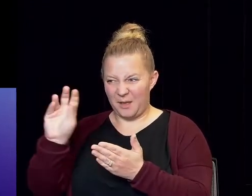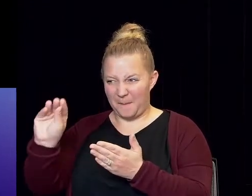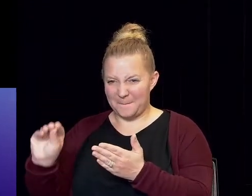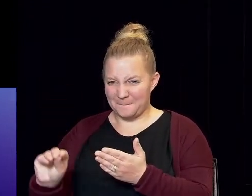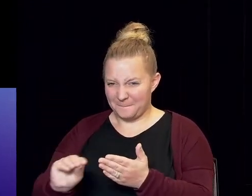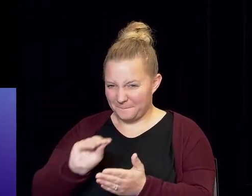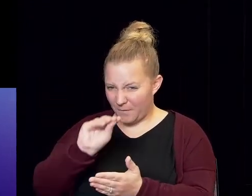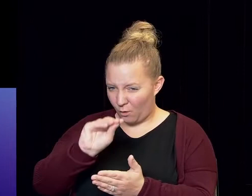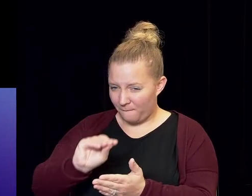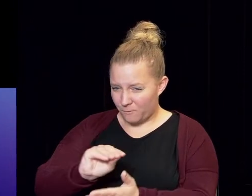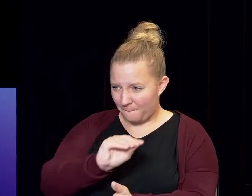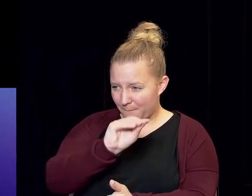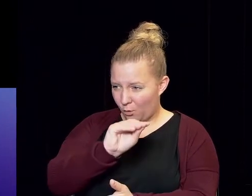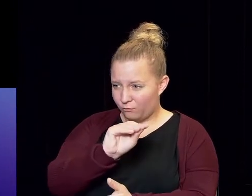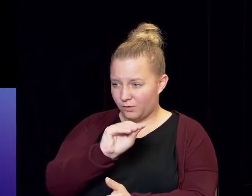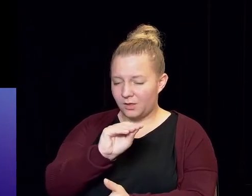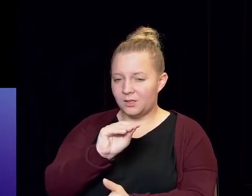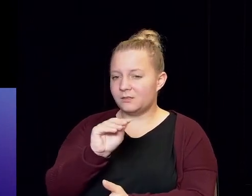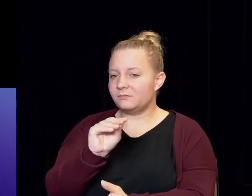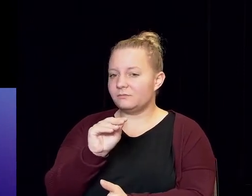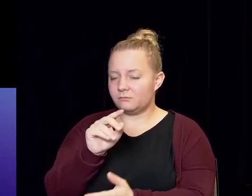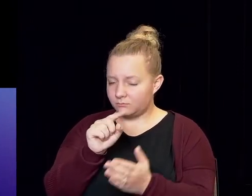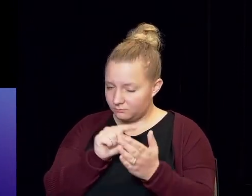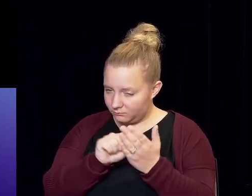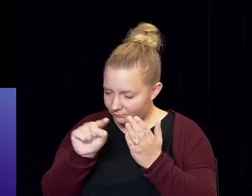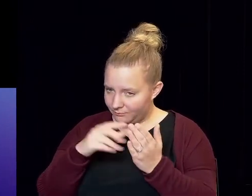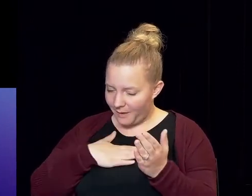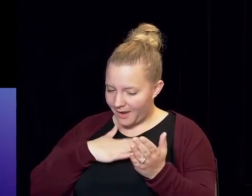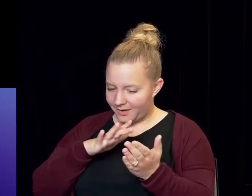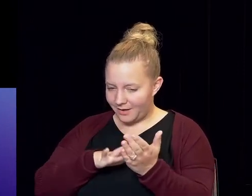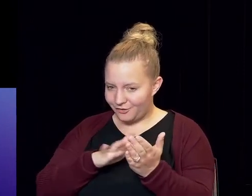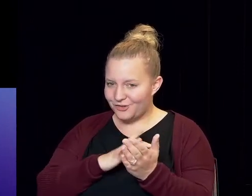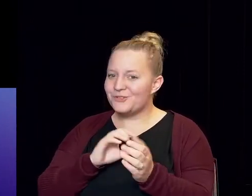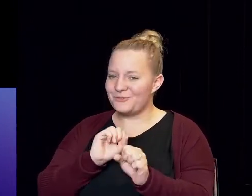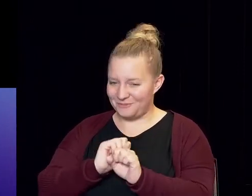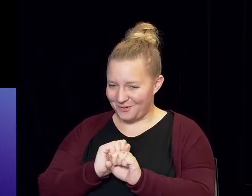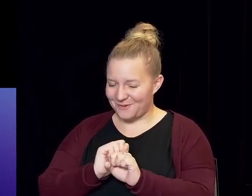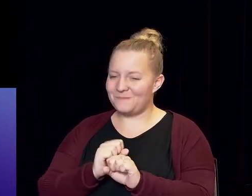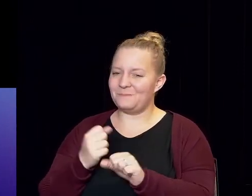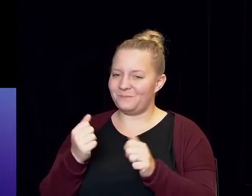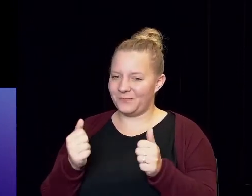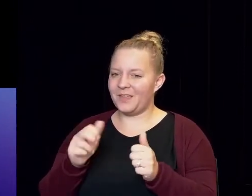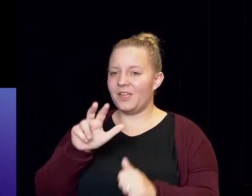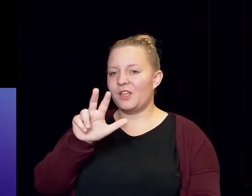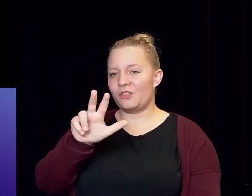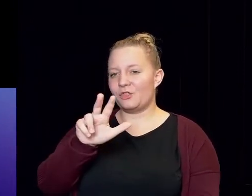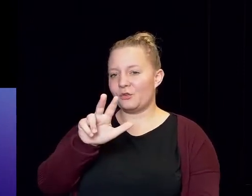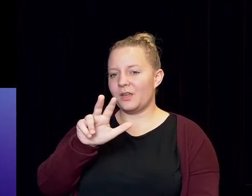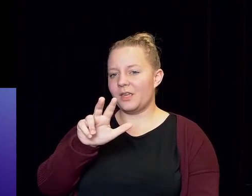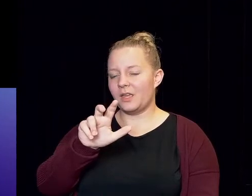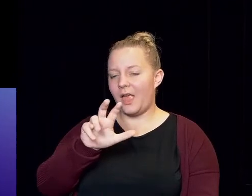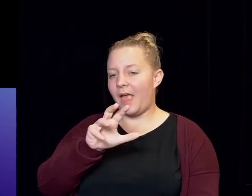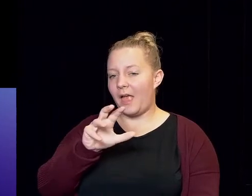here. I double checked on my calculator and it did work there. So, three and three hundred thirty six